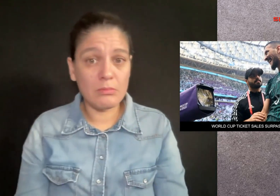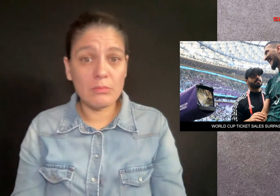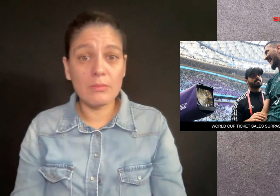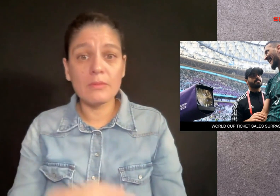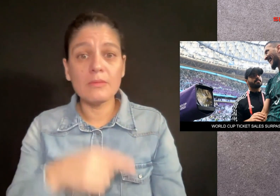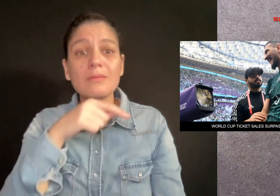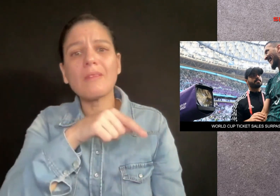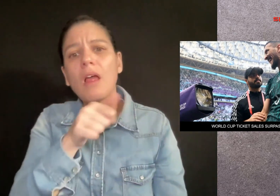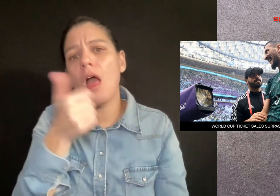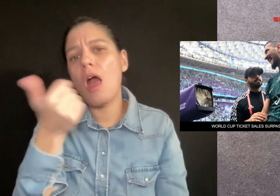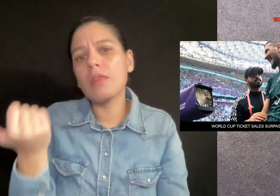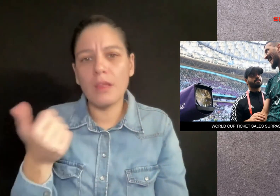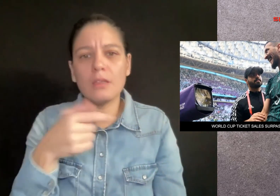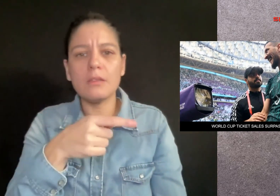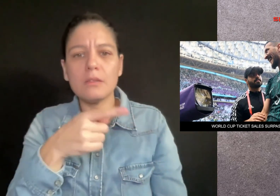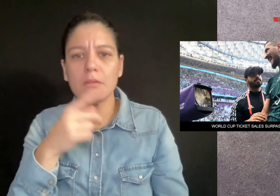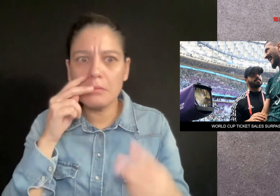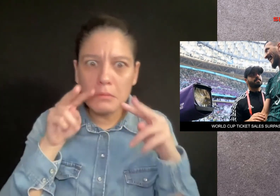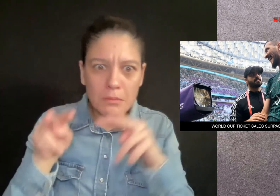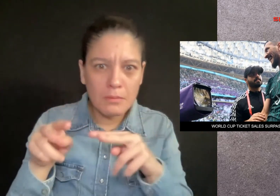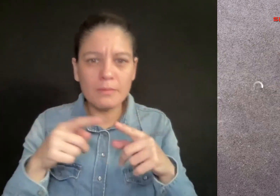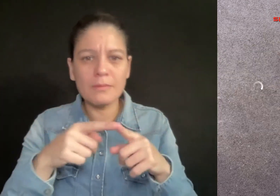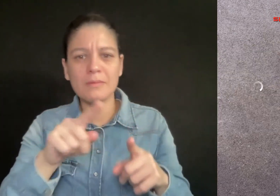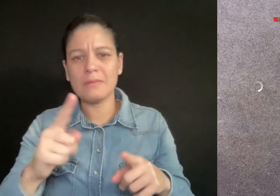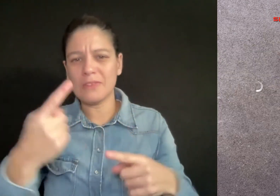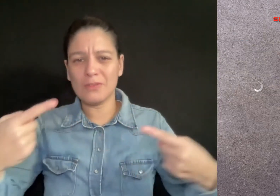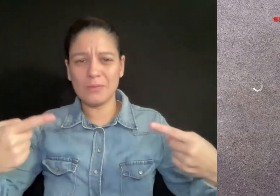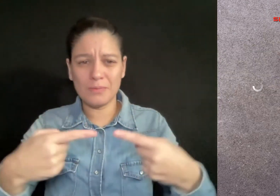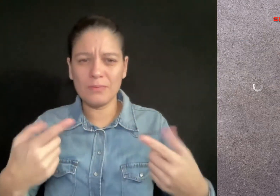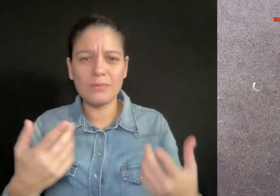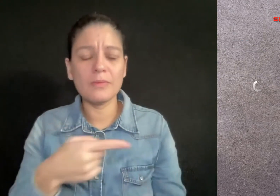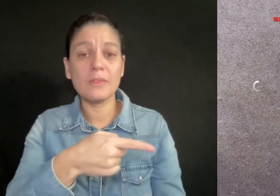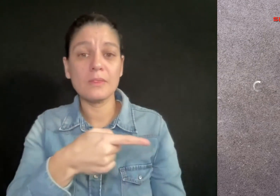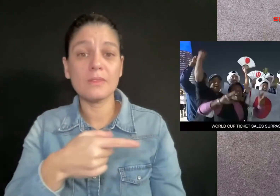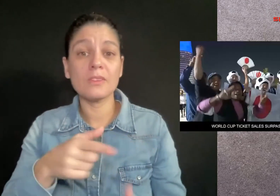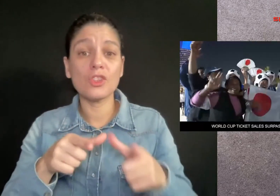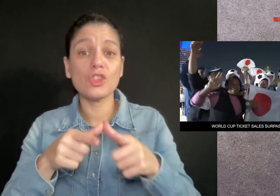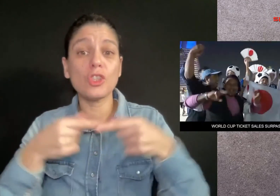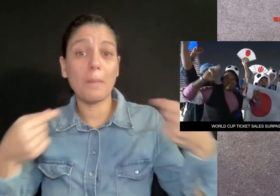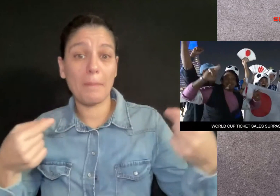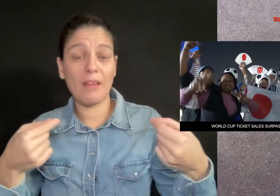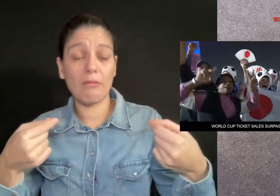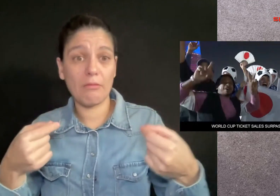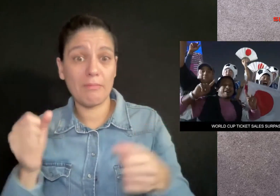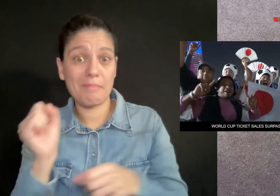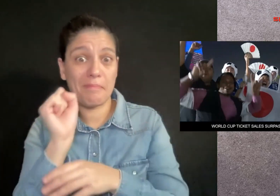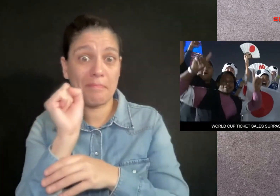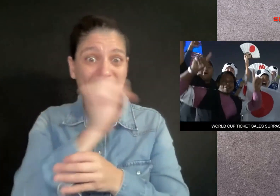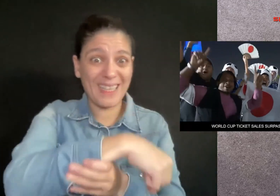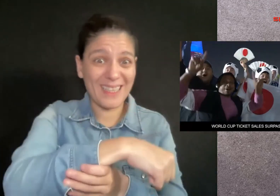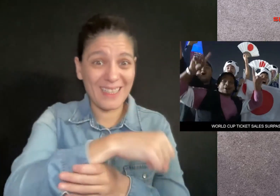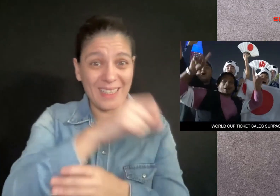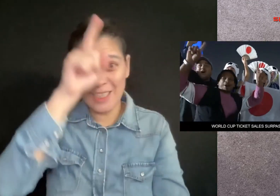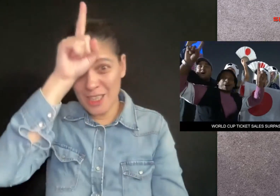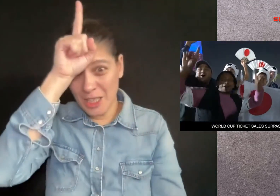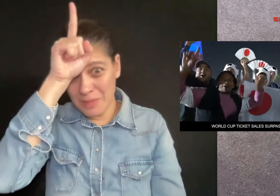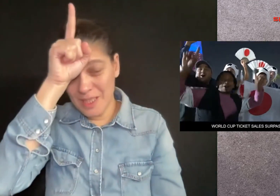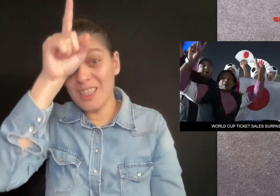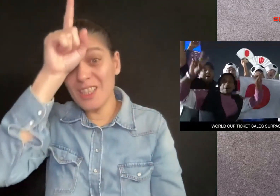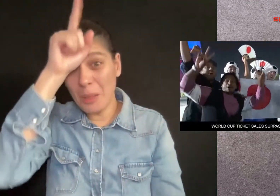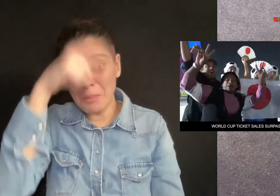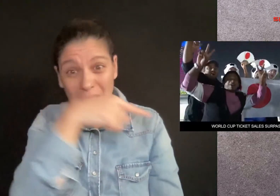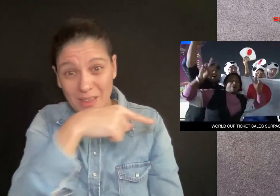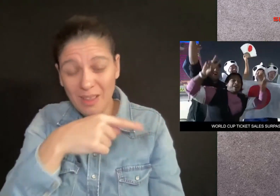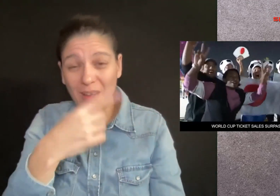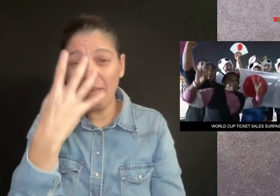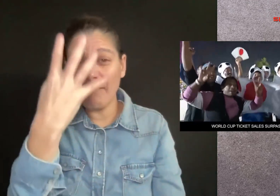Cup the other big upset of the first round Japan beat four time World Cup champion Germany